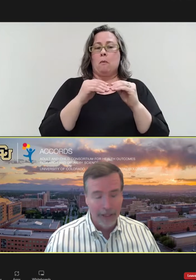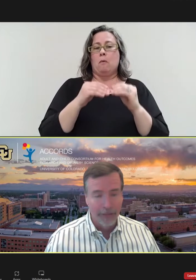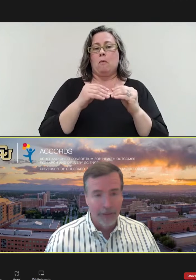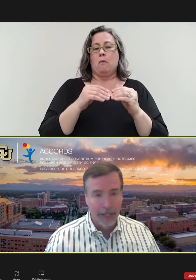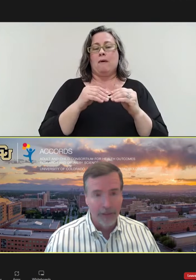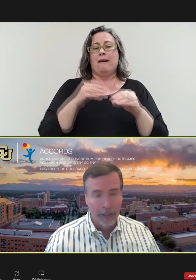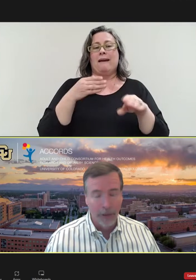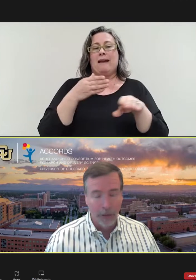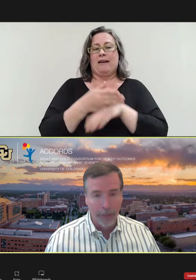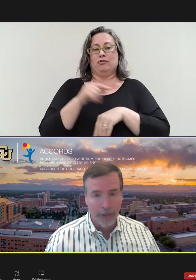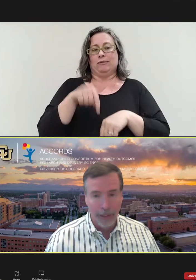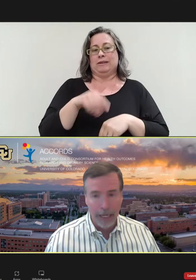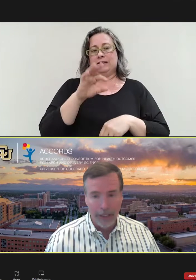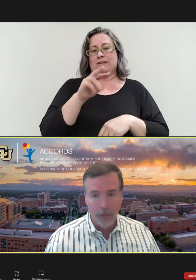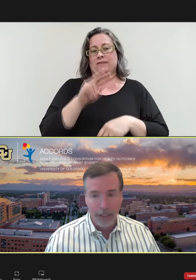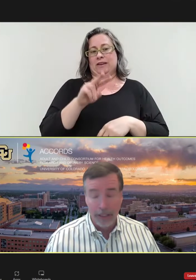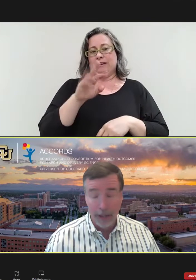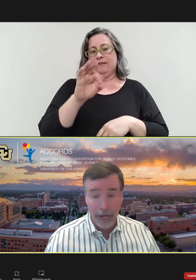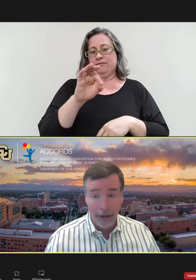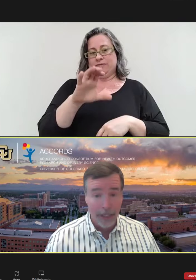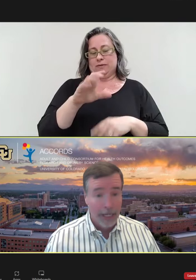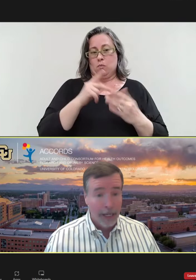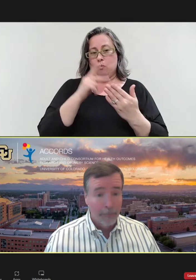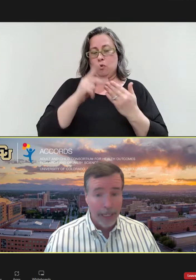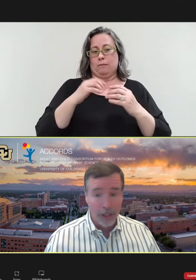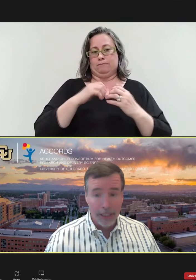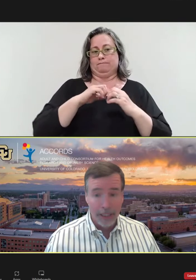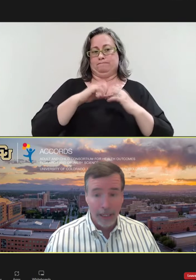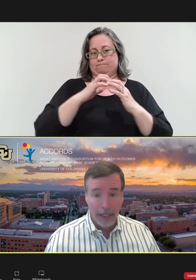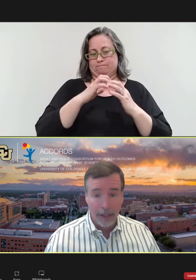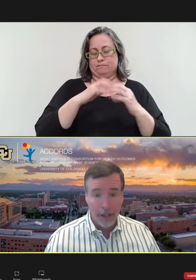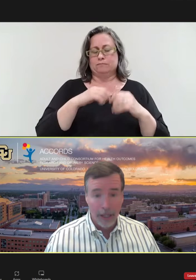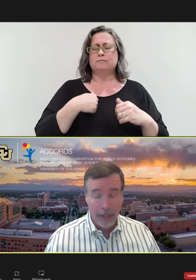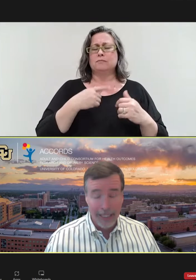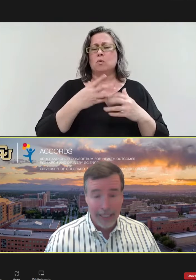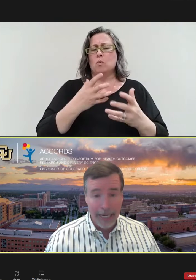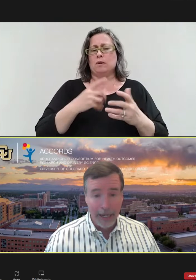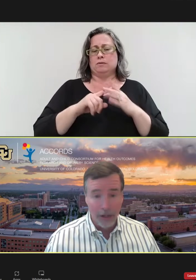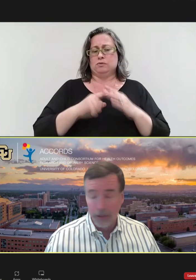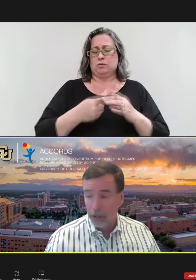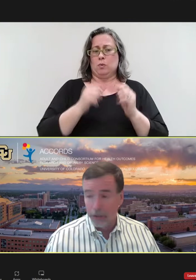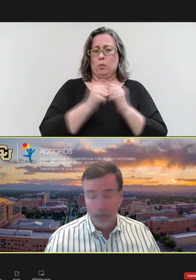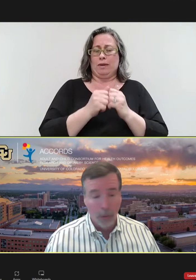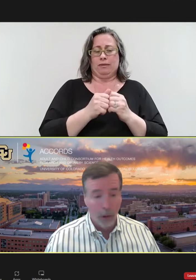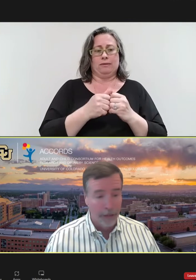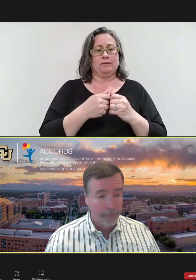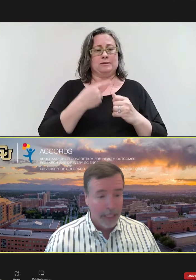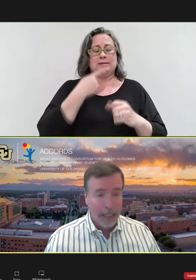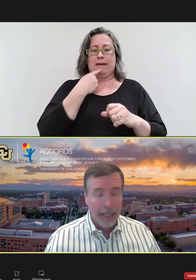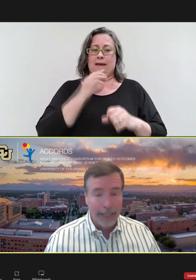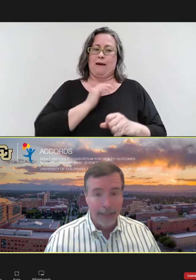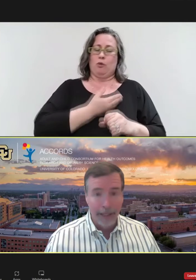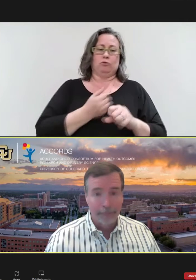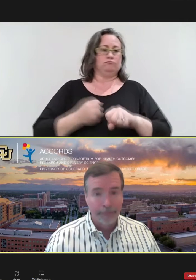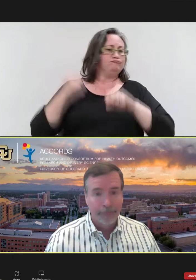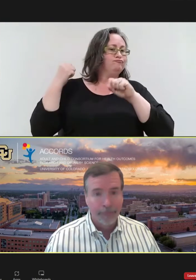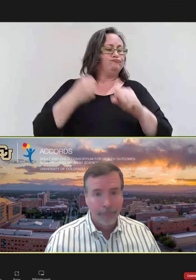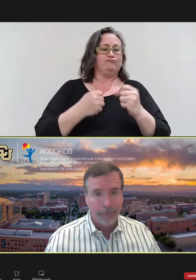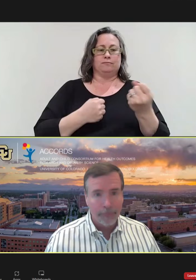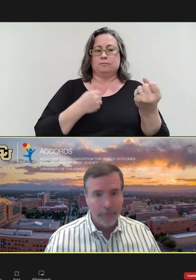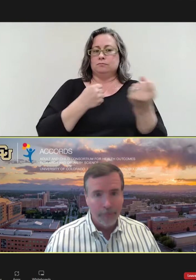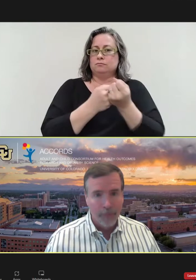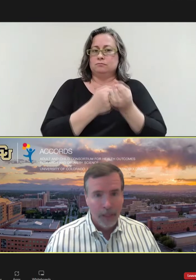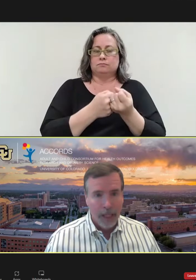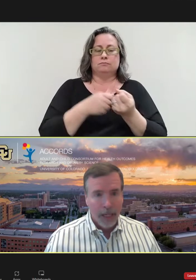of the VFC program. So, I do want to start out by just stating our strong support. Next slide.